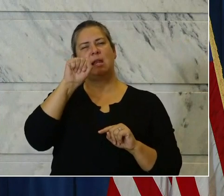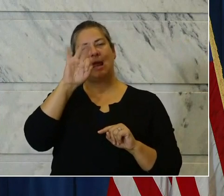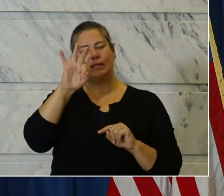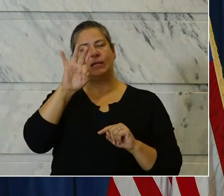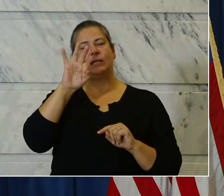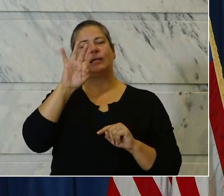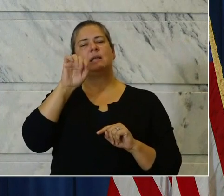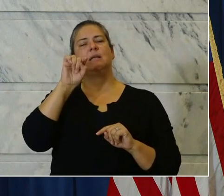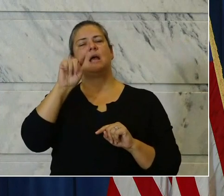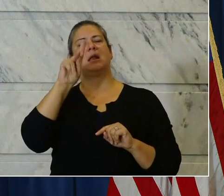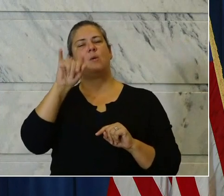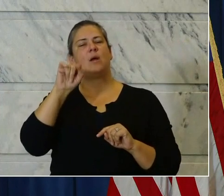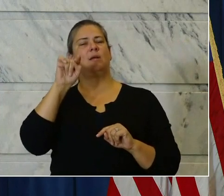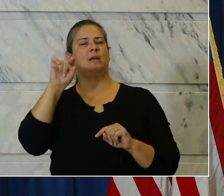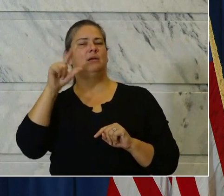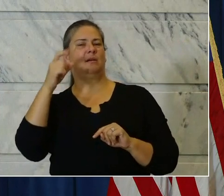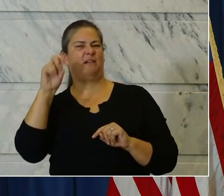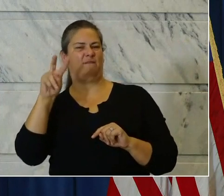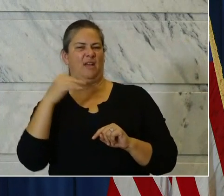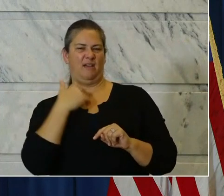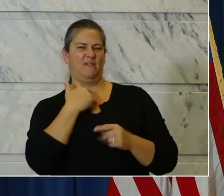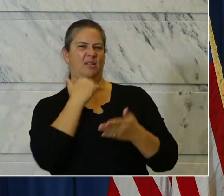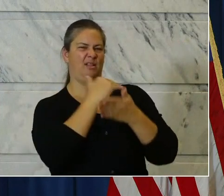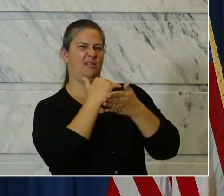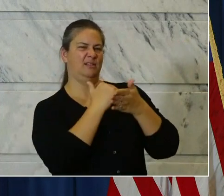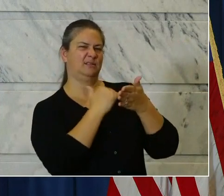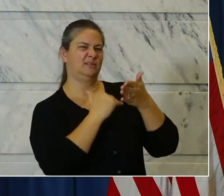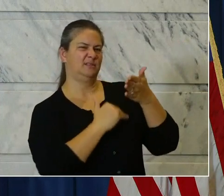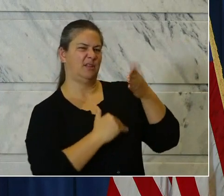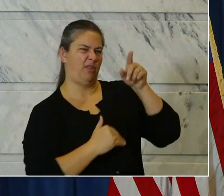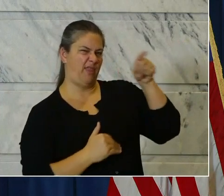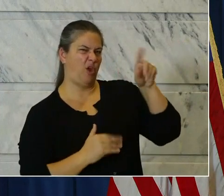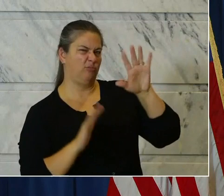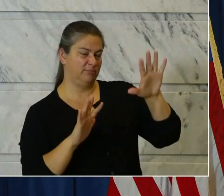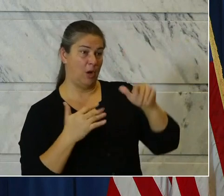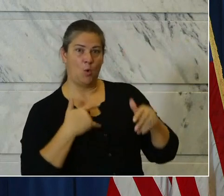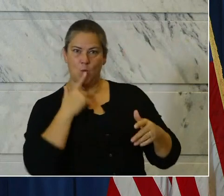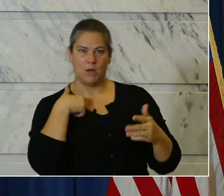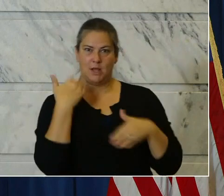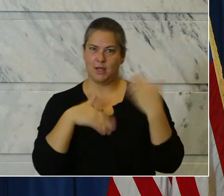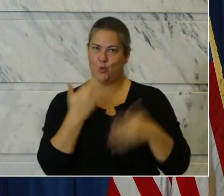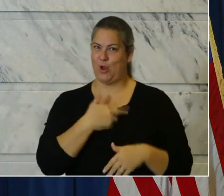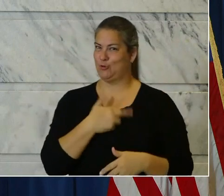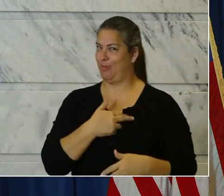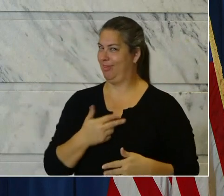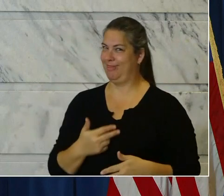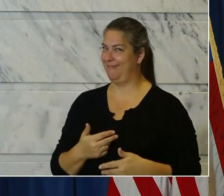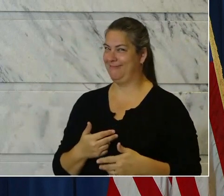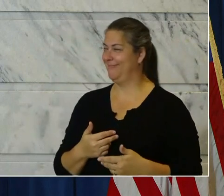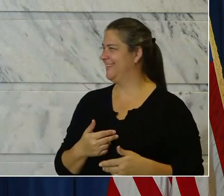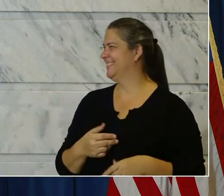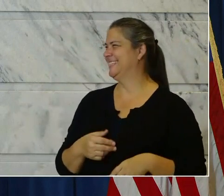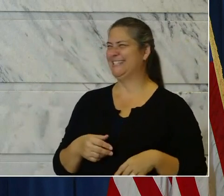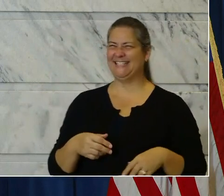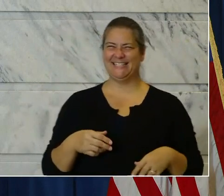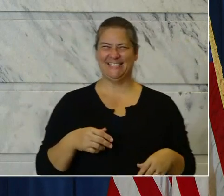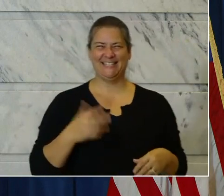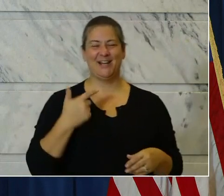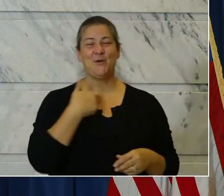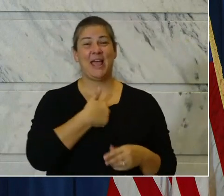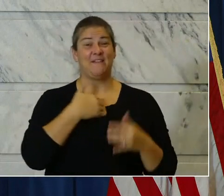ON K. Y. COVID NINETEEN DOT K.